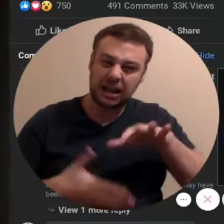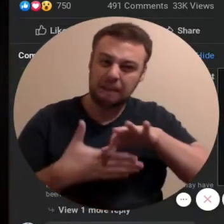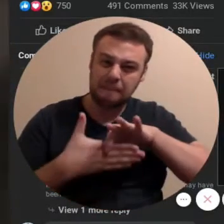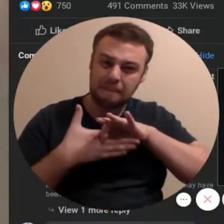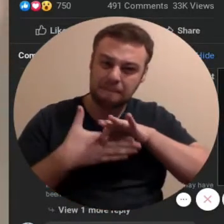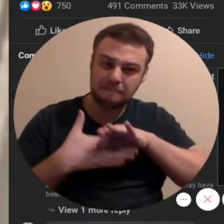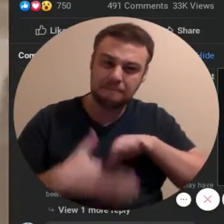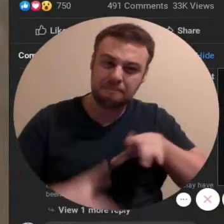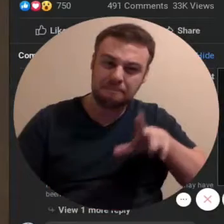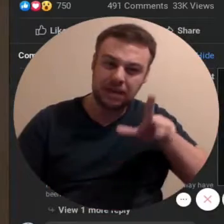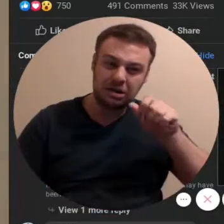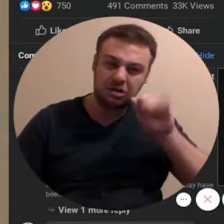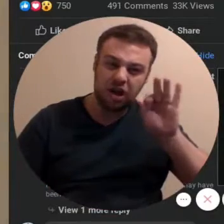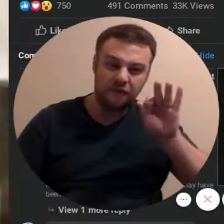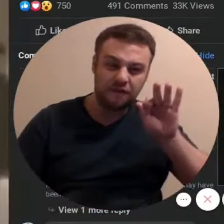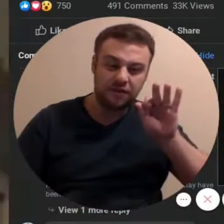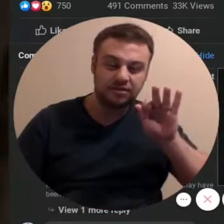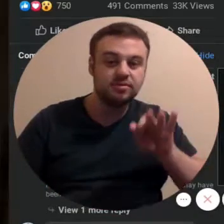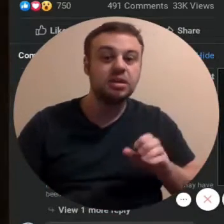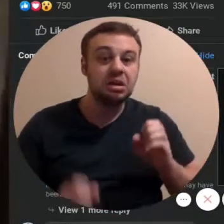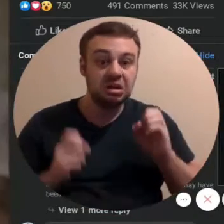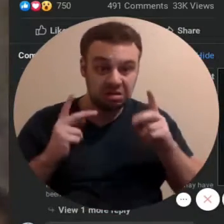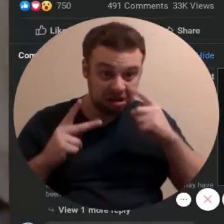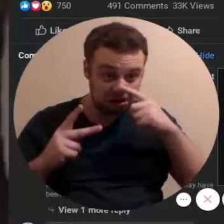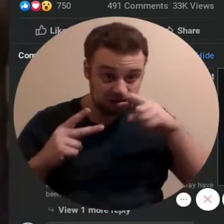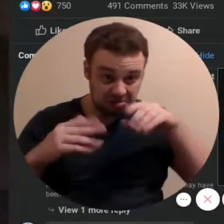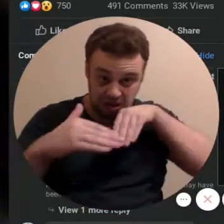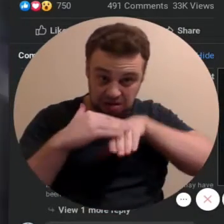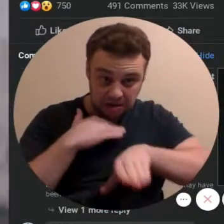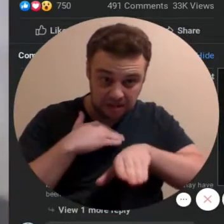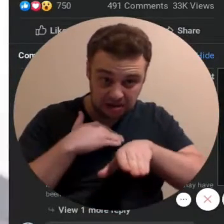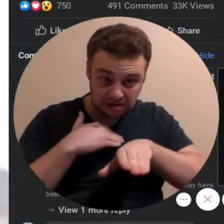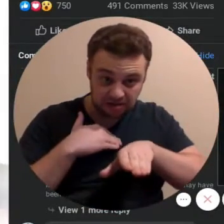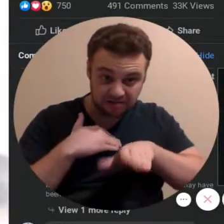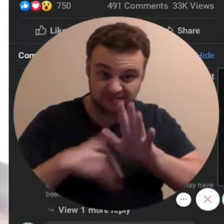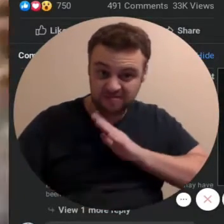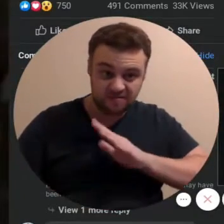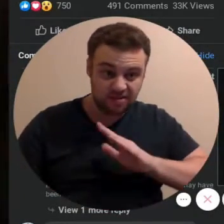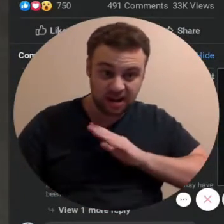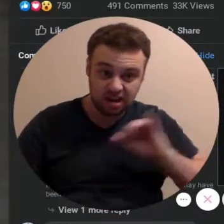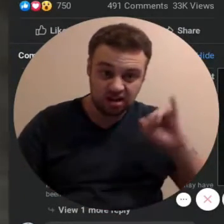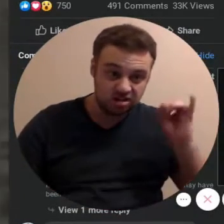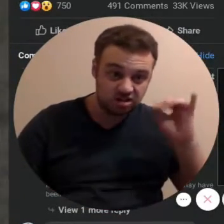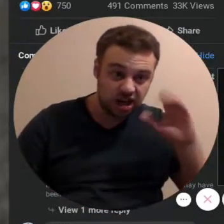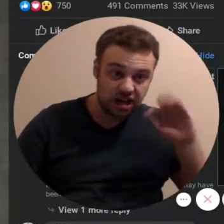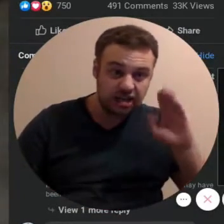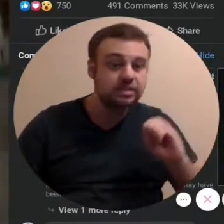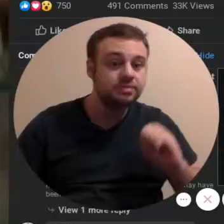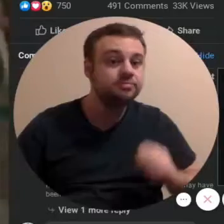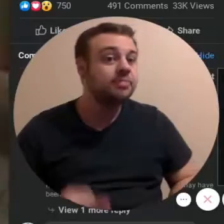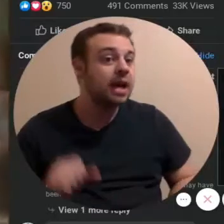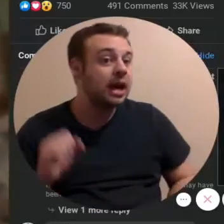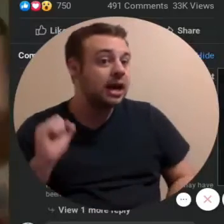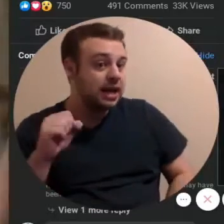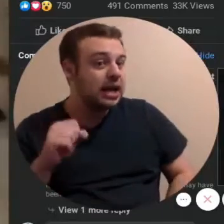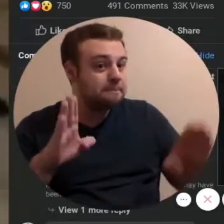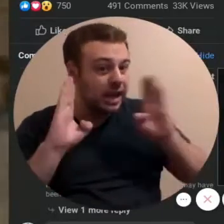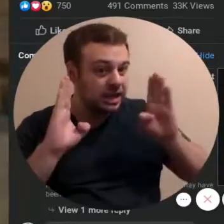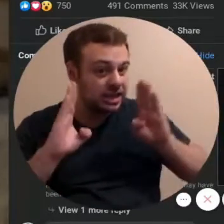Okay so can I stand in this little doorway Janice? Janice: Yeah, you just have to pay attention to his behavior, because although they're cute- they're very